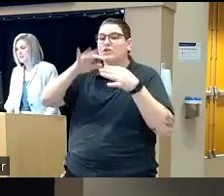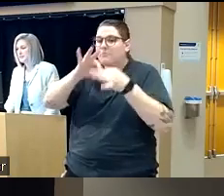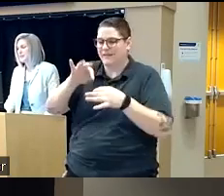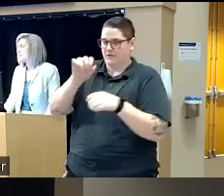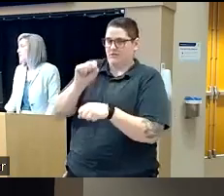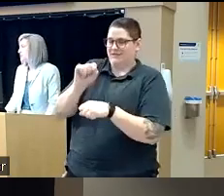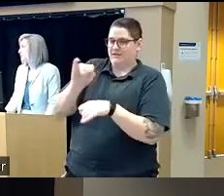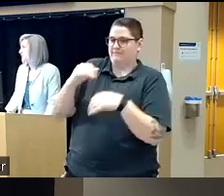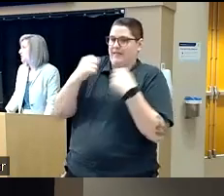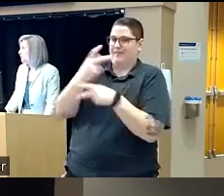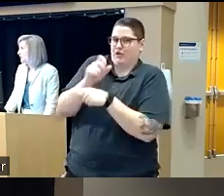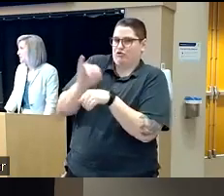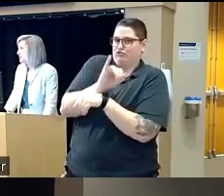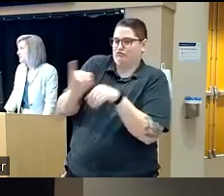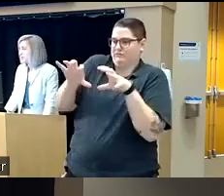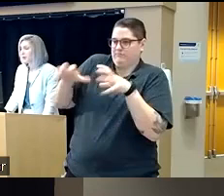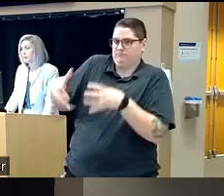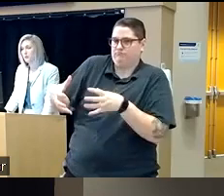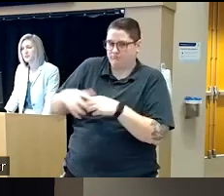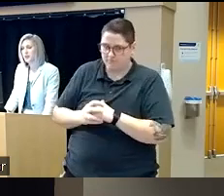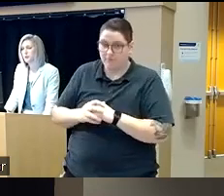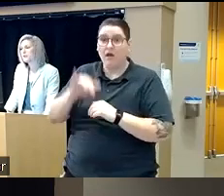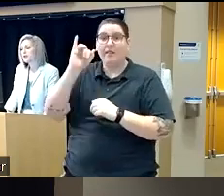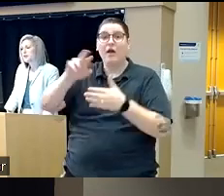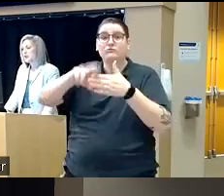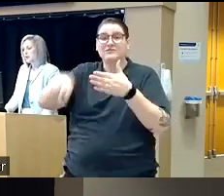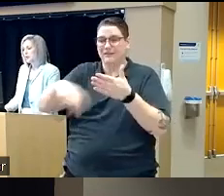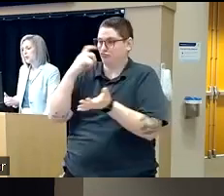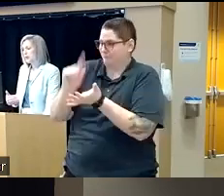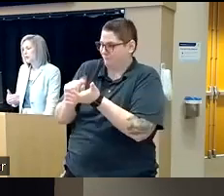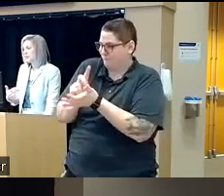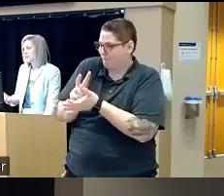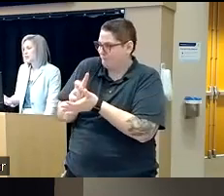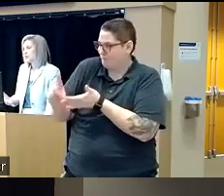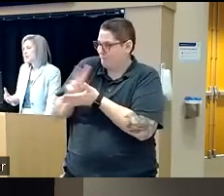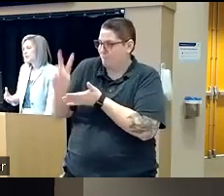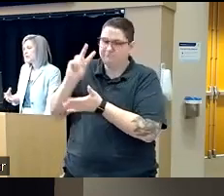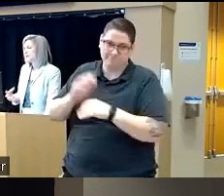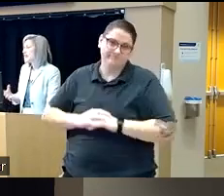and this the information was actually released a couple of weeks ago so I'm going to show some of